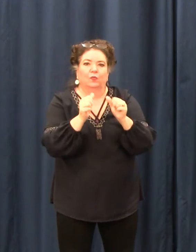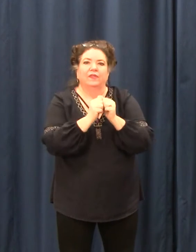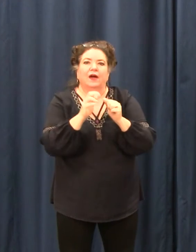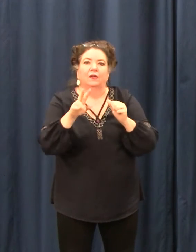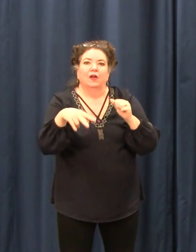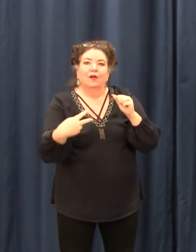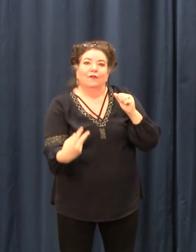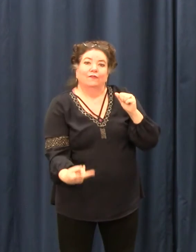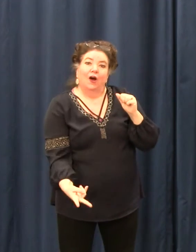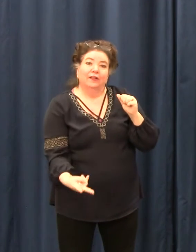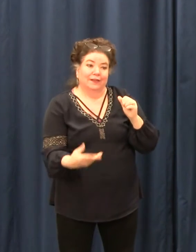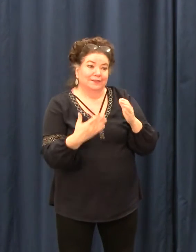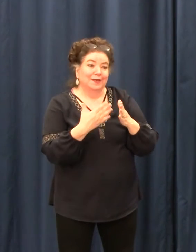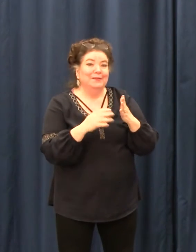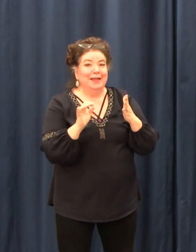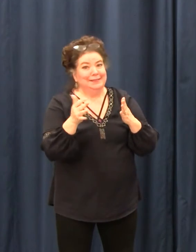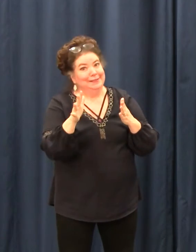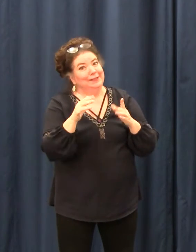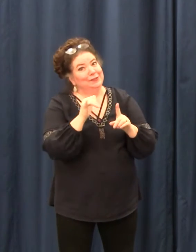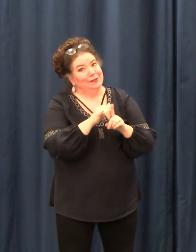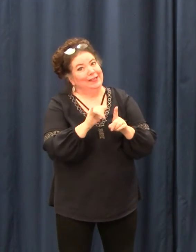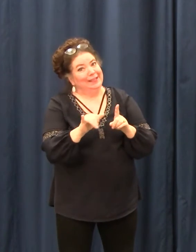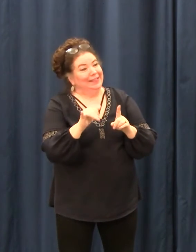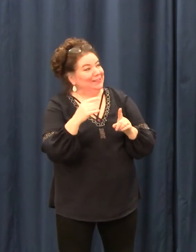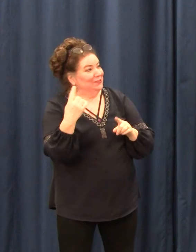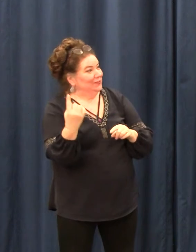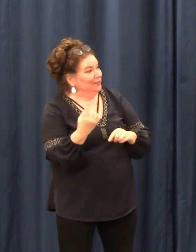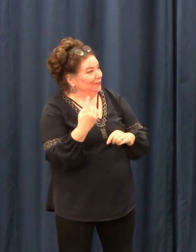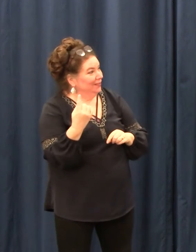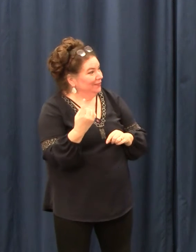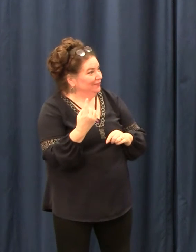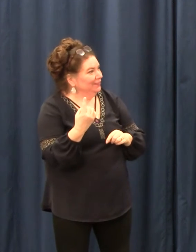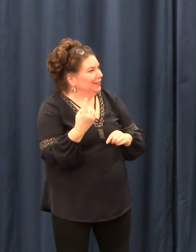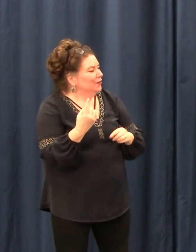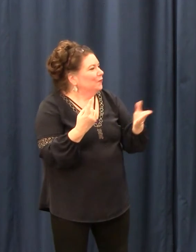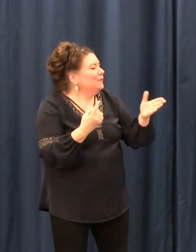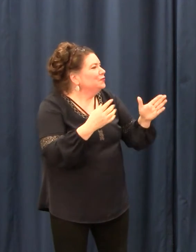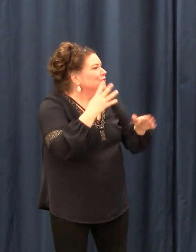falling, and some of that's a little tricky! Like turning around. What was your experience?